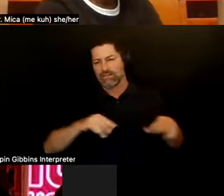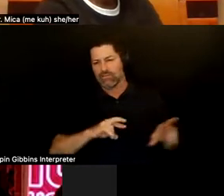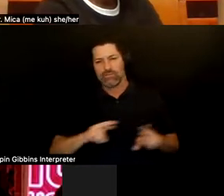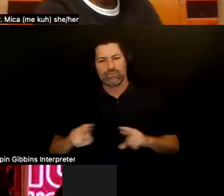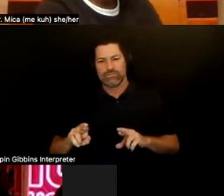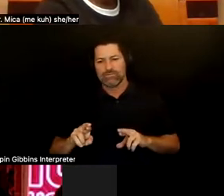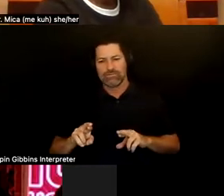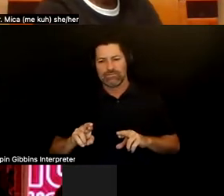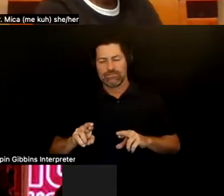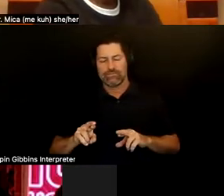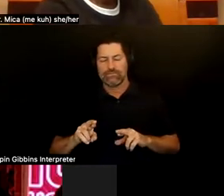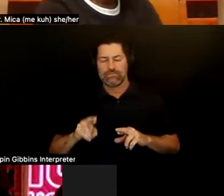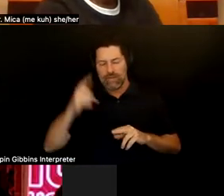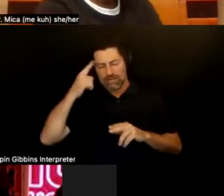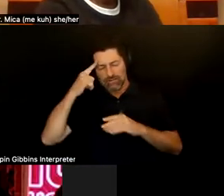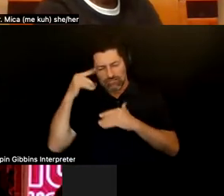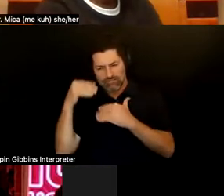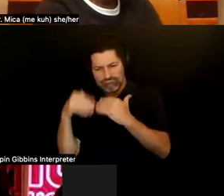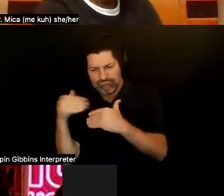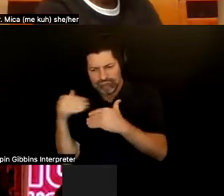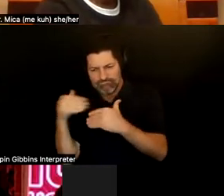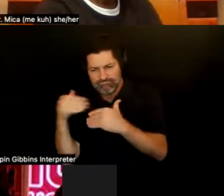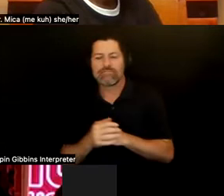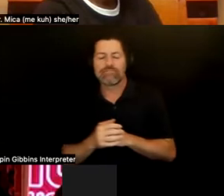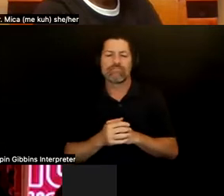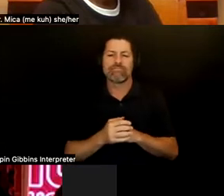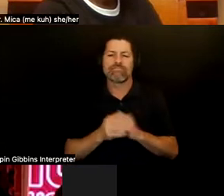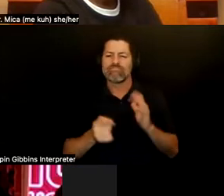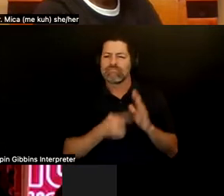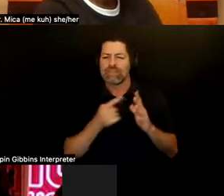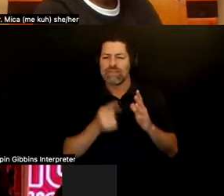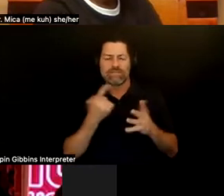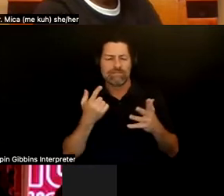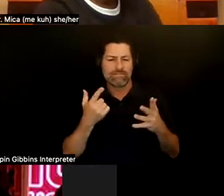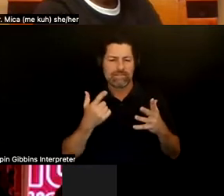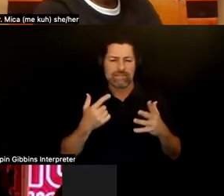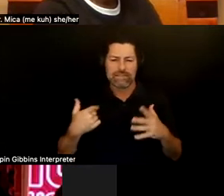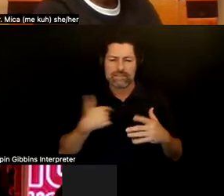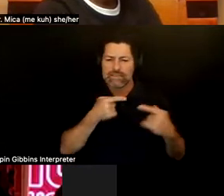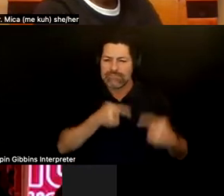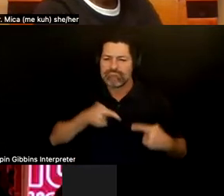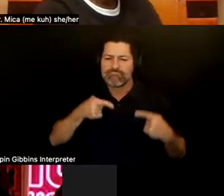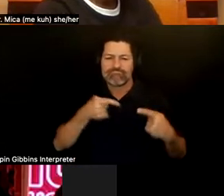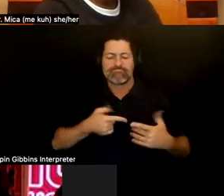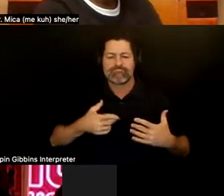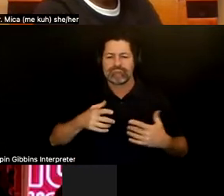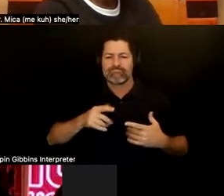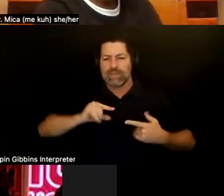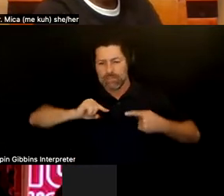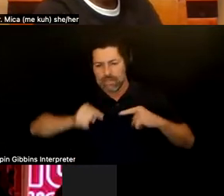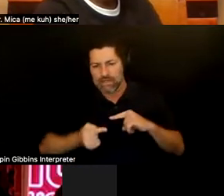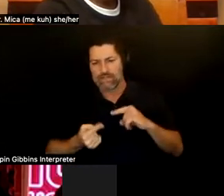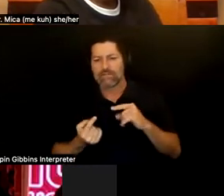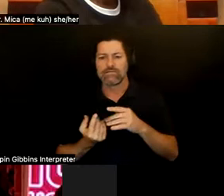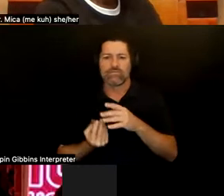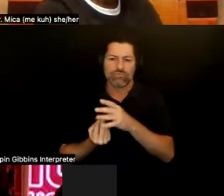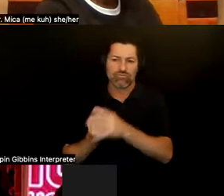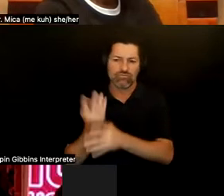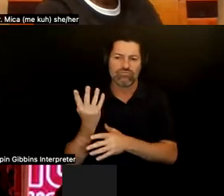to process and the times we lose sight of process, to pain, to growth, to paintless